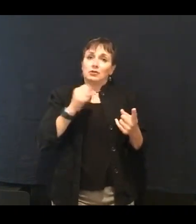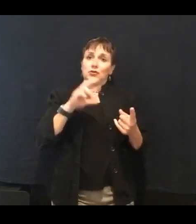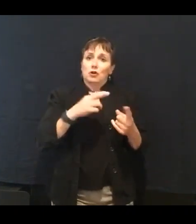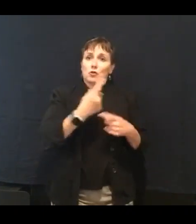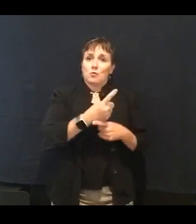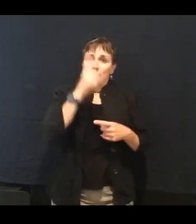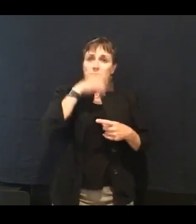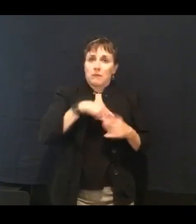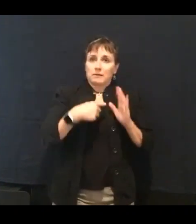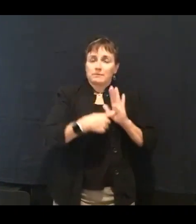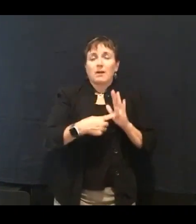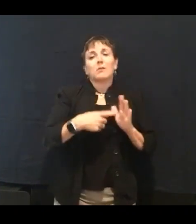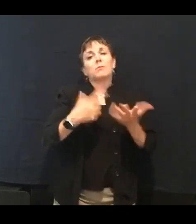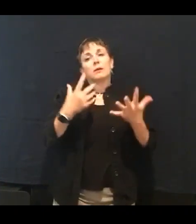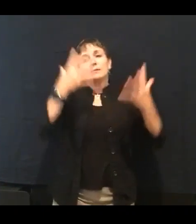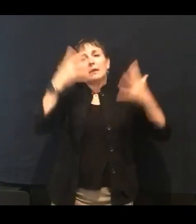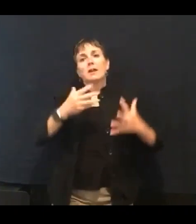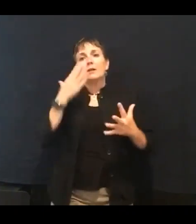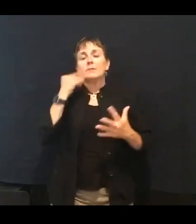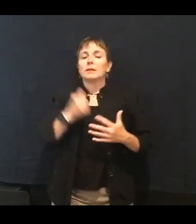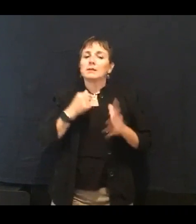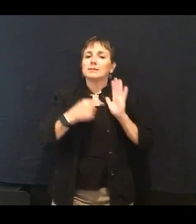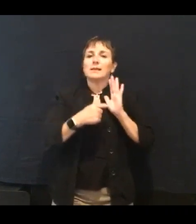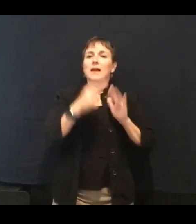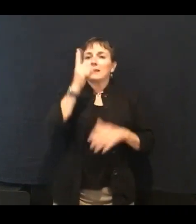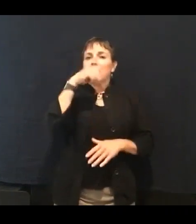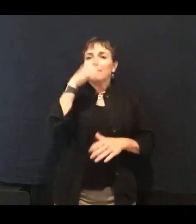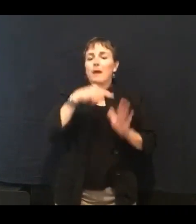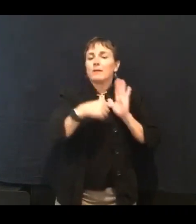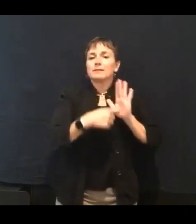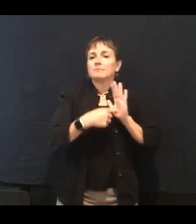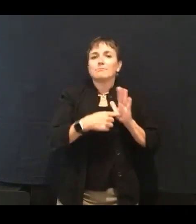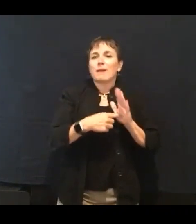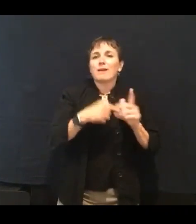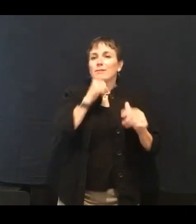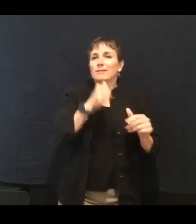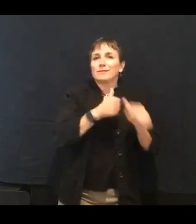the visual phenotype of the disease. Had we continued to pursue gene therapy,